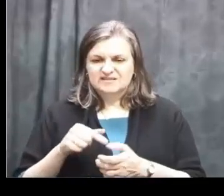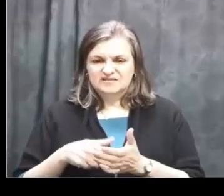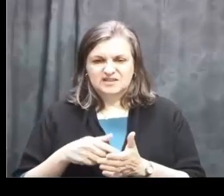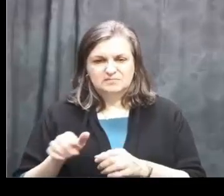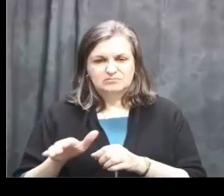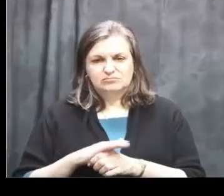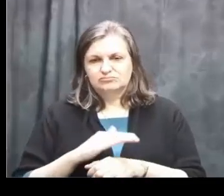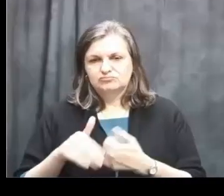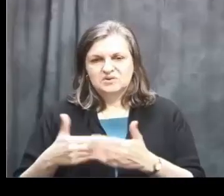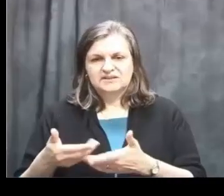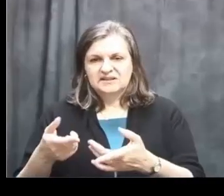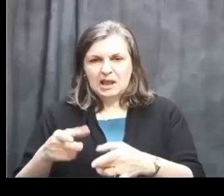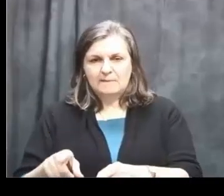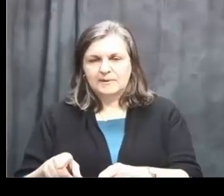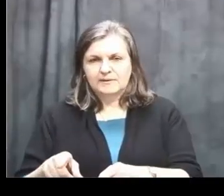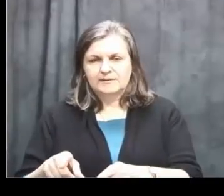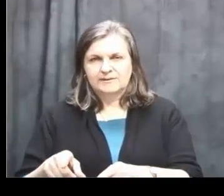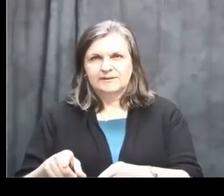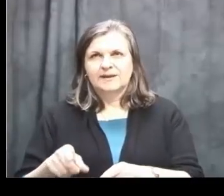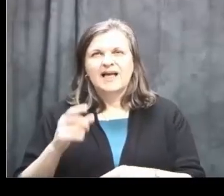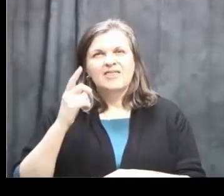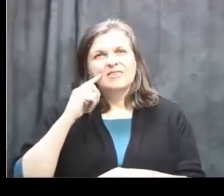transpiration you can think of like drinking